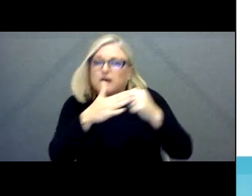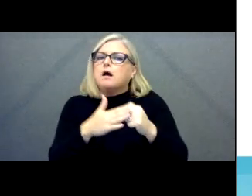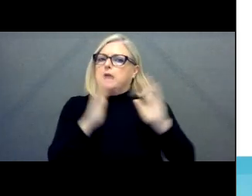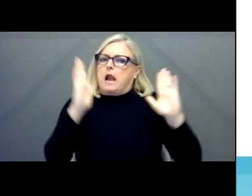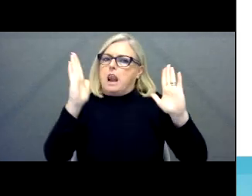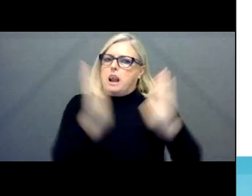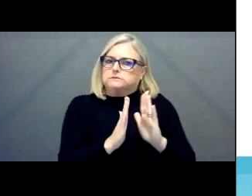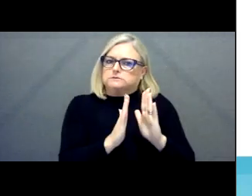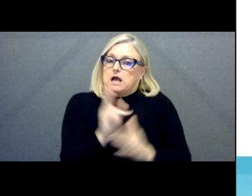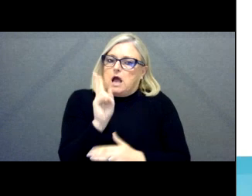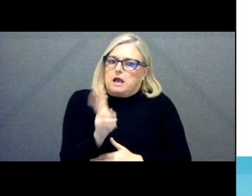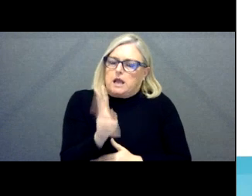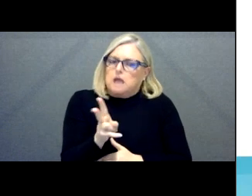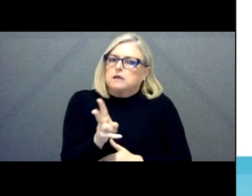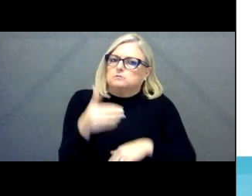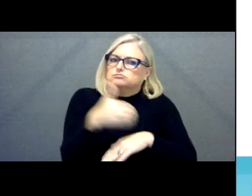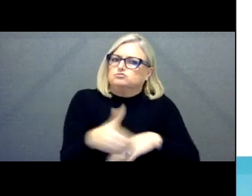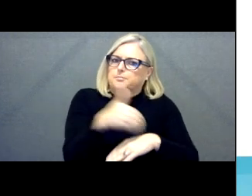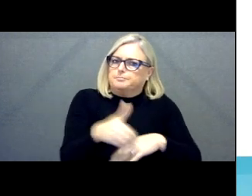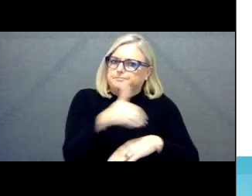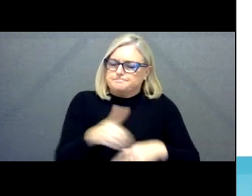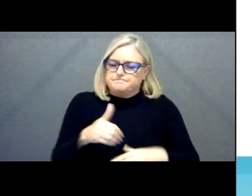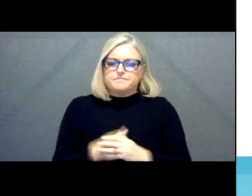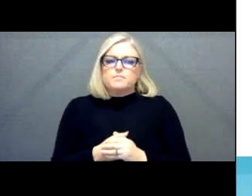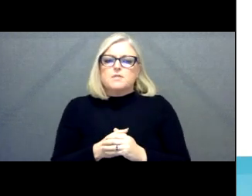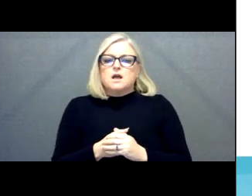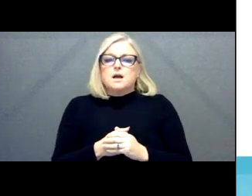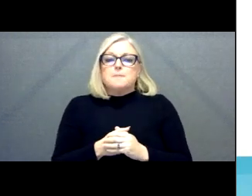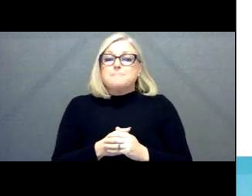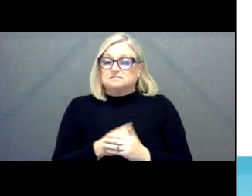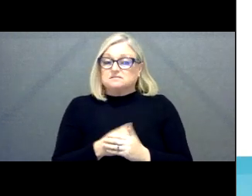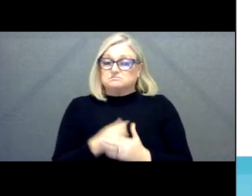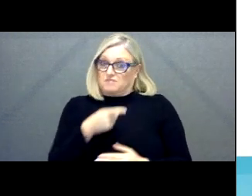based program so it's not that somebody has to even indicate that they're pleading not guilty